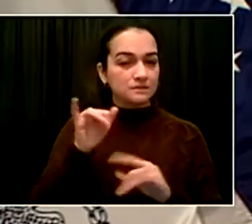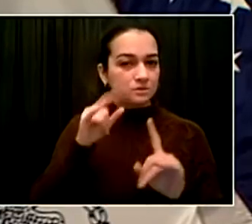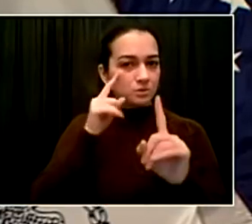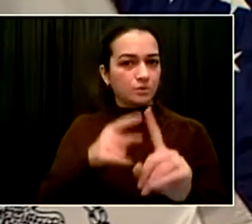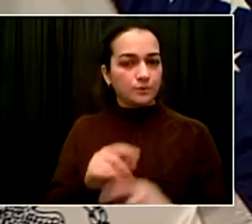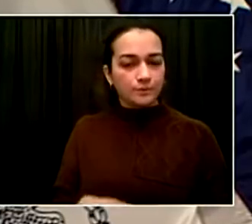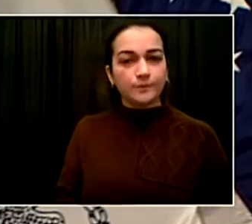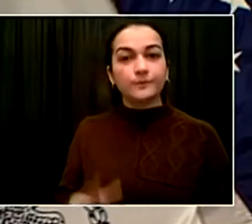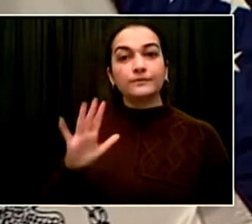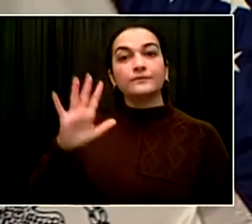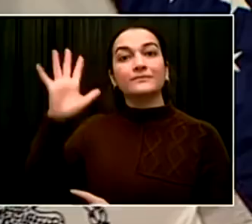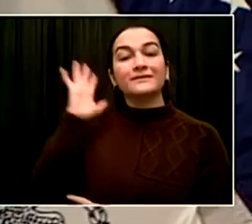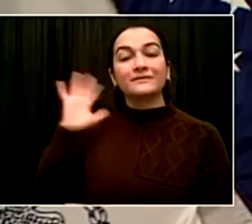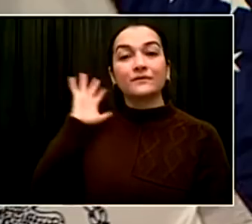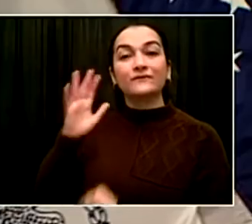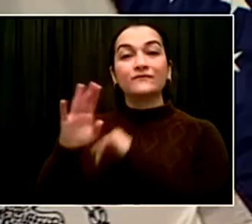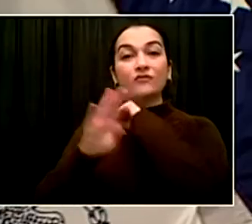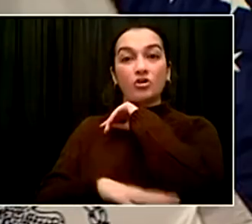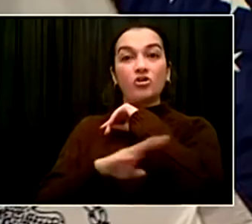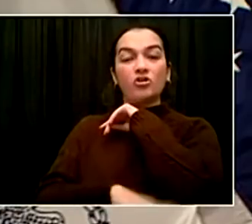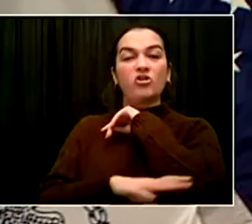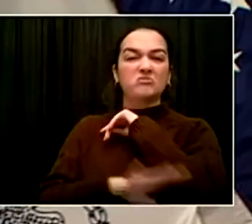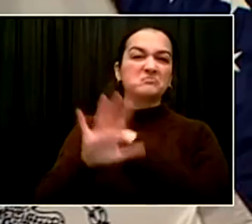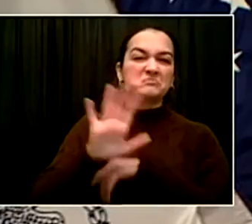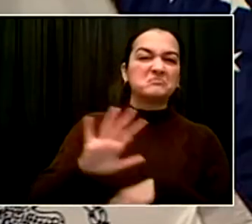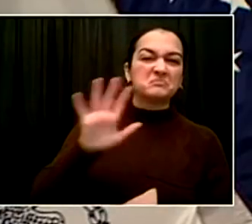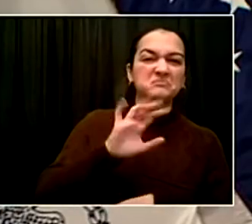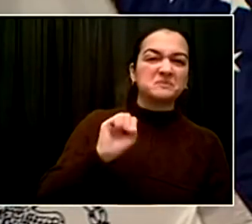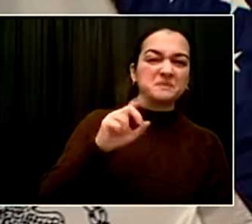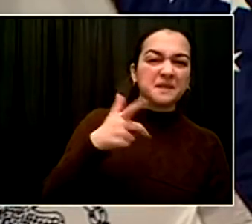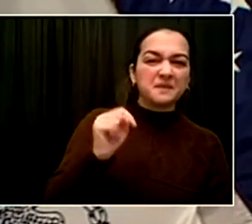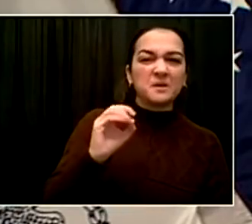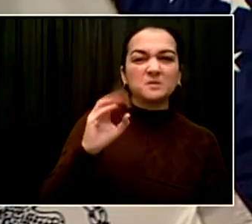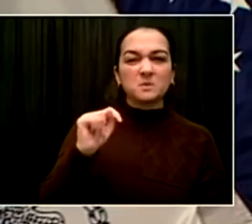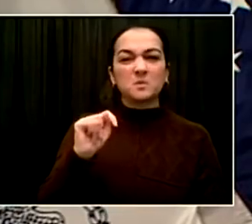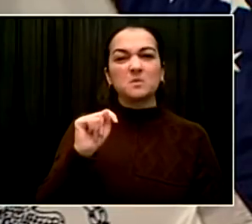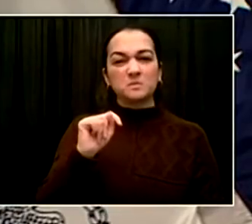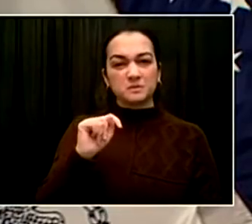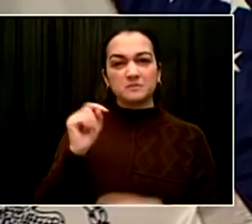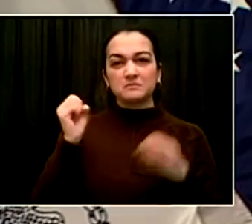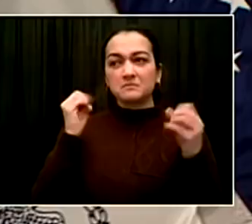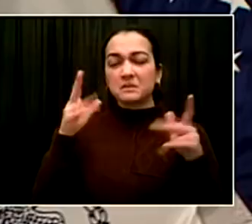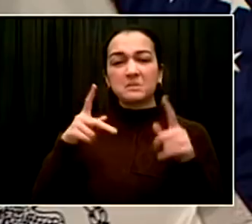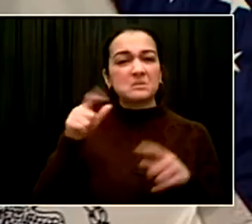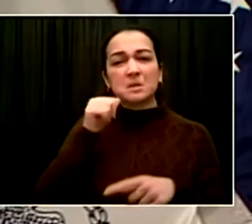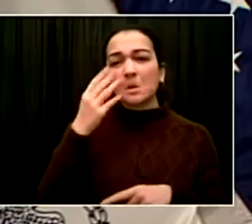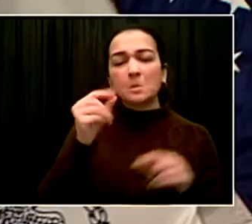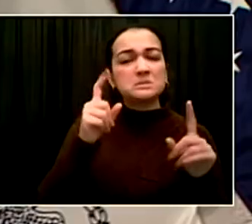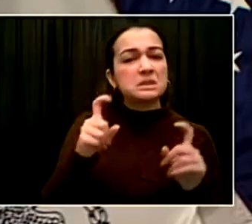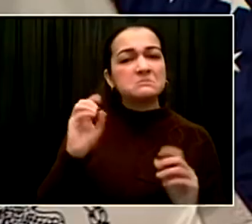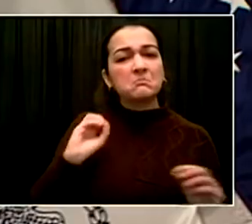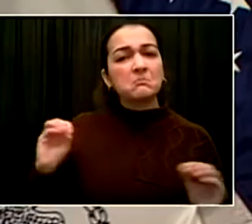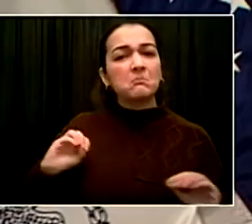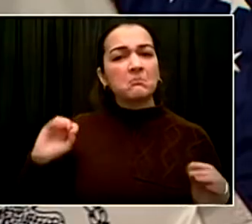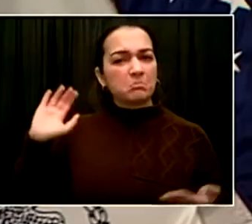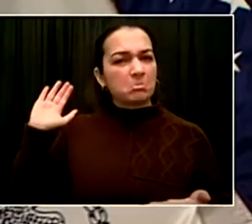BOTH LINES AND FOR A PERIOD OF TIME, WE SAW MUCH LESS DEMAND AND MUCH, MUCH LESS DEMAND